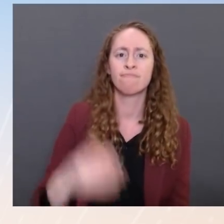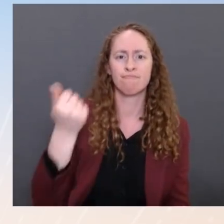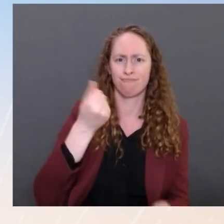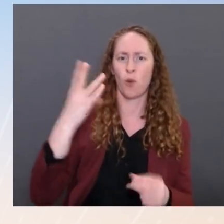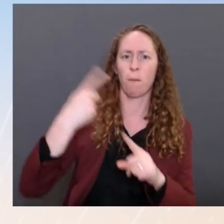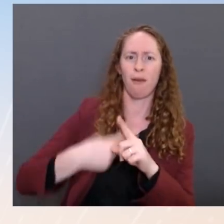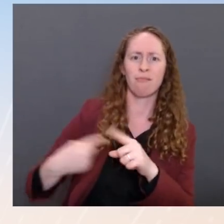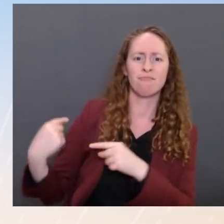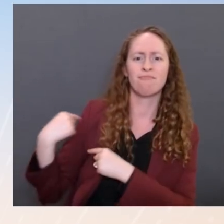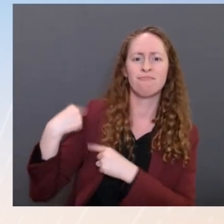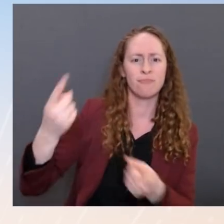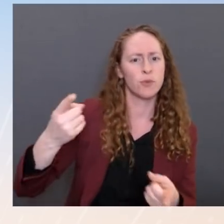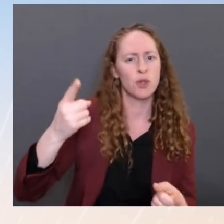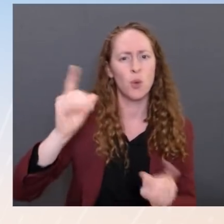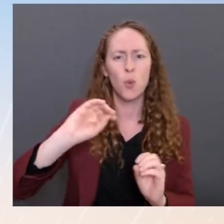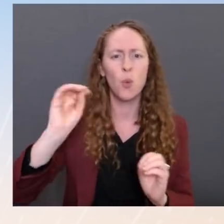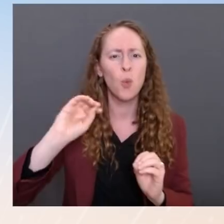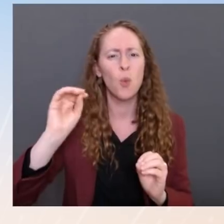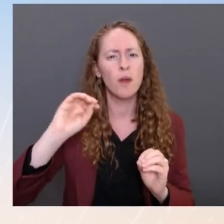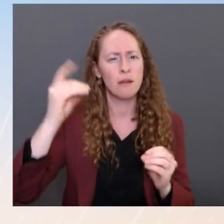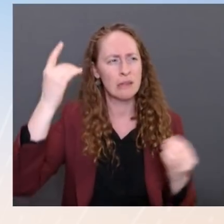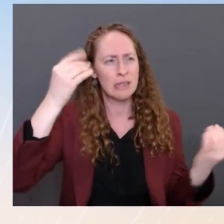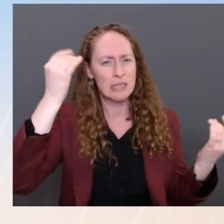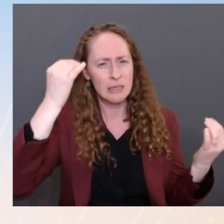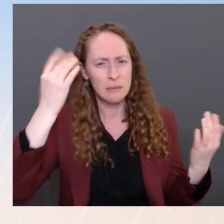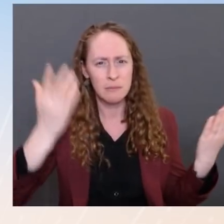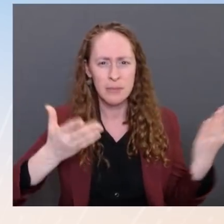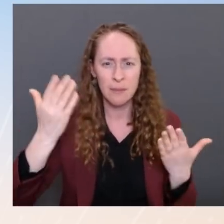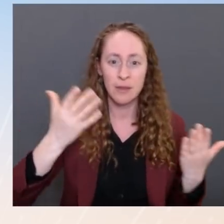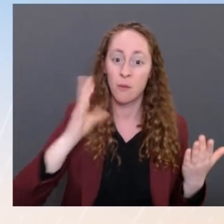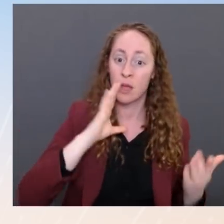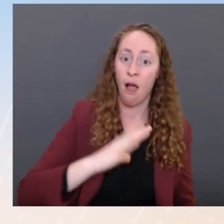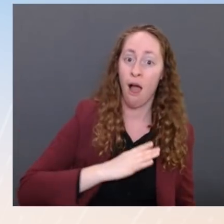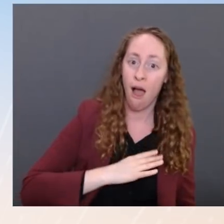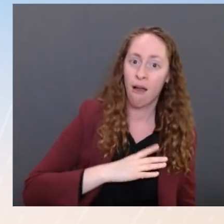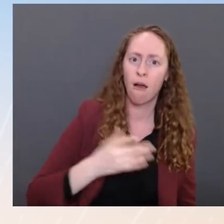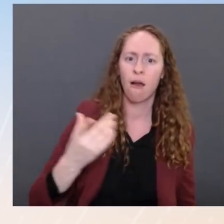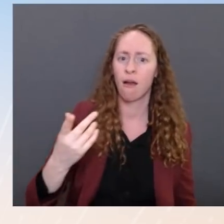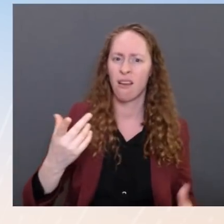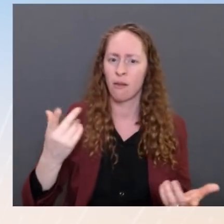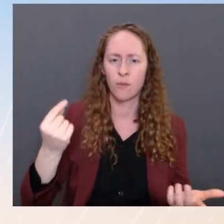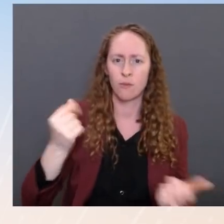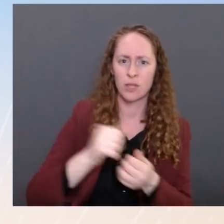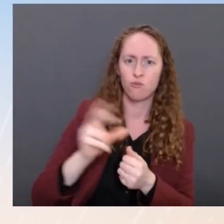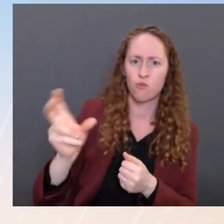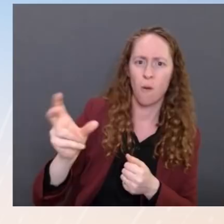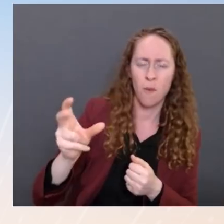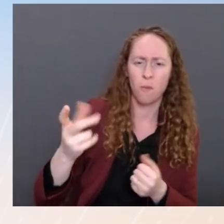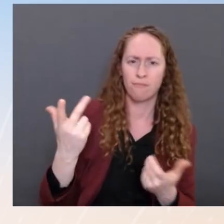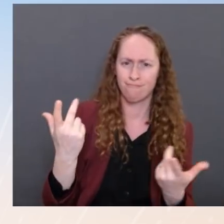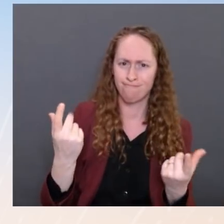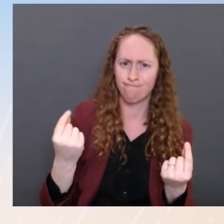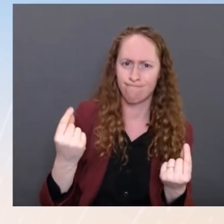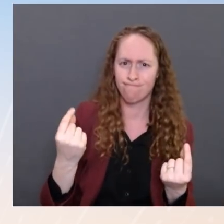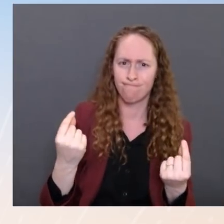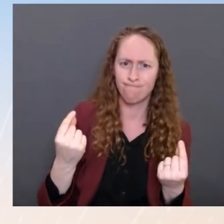And it's an ongoing effort to do exactly that. I know that those who are running it from the Department of Treasury and otherwise want to make sure it's thorough